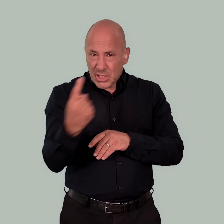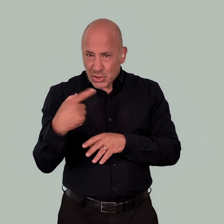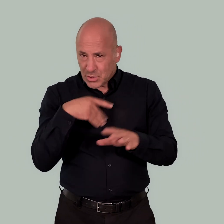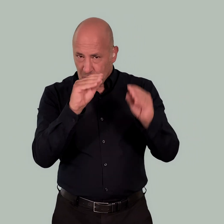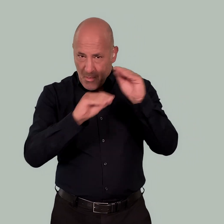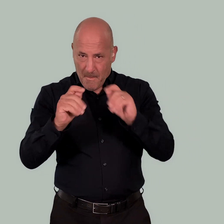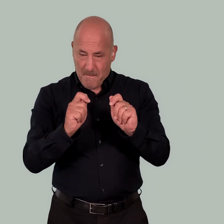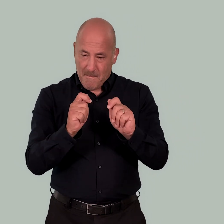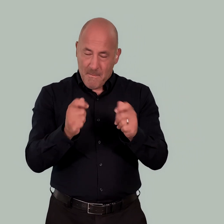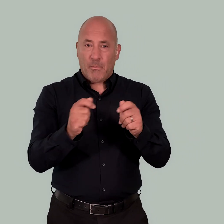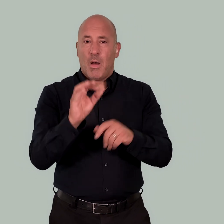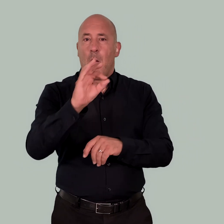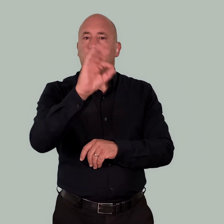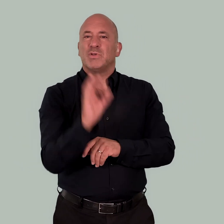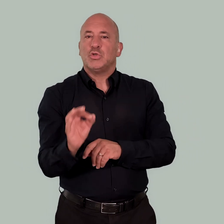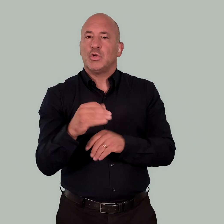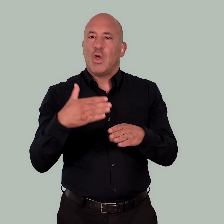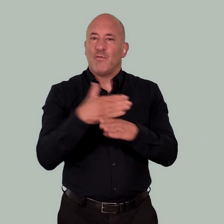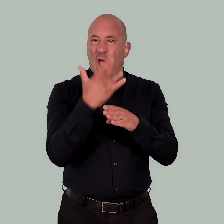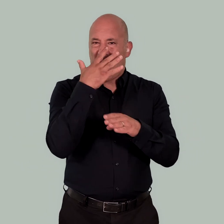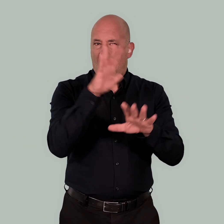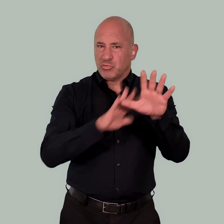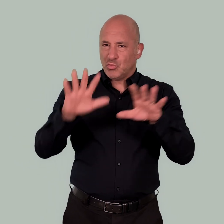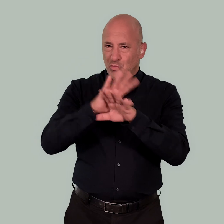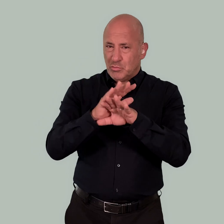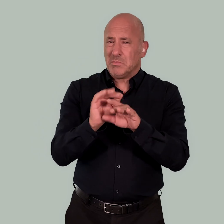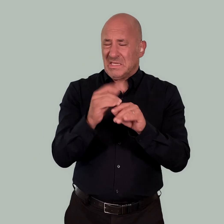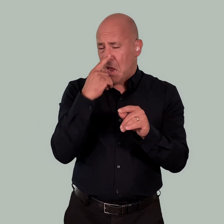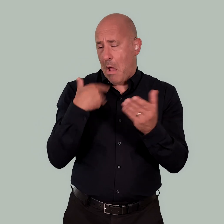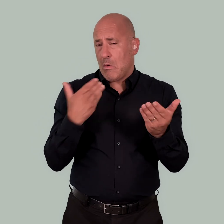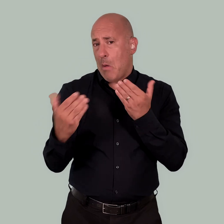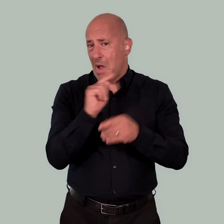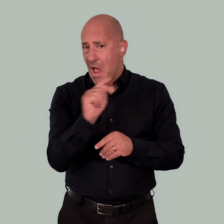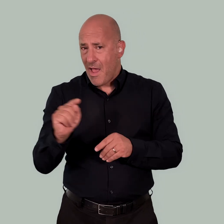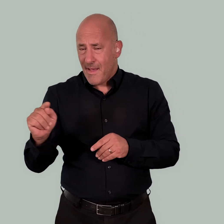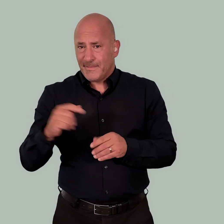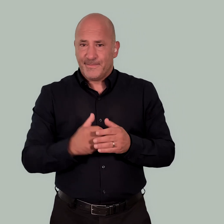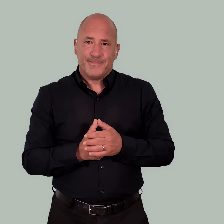However, each measure is given as a proportion of the working age population, so they are broadly comparable.